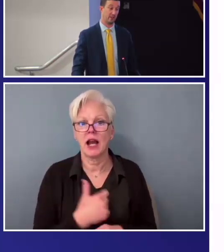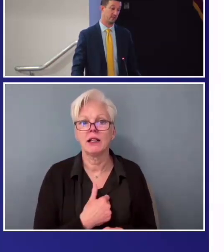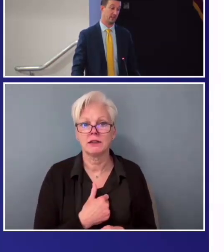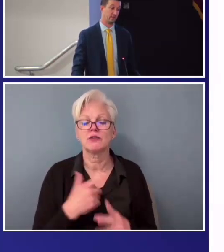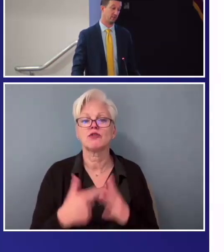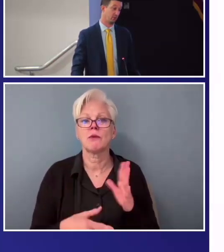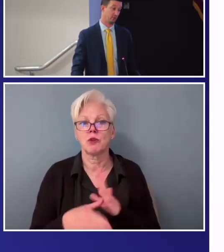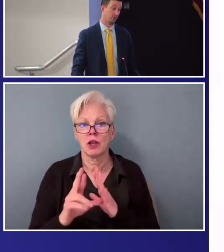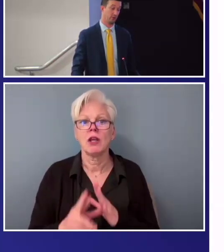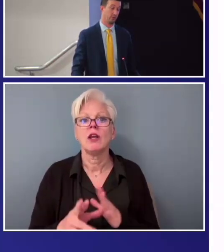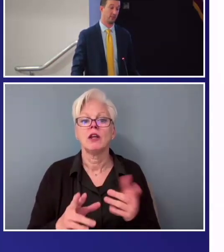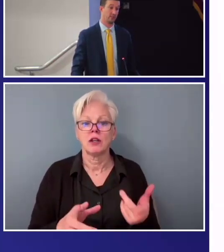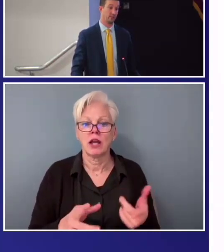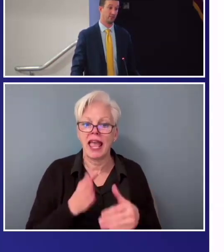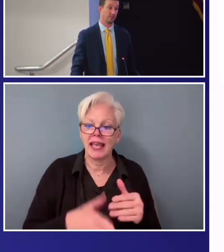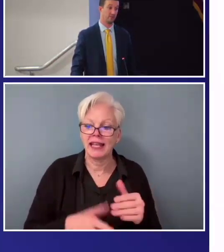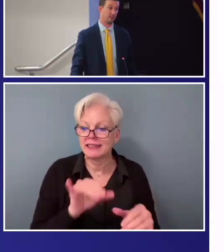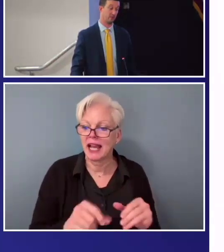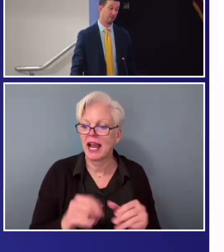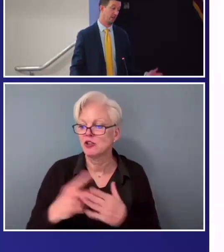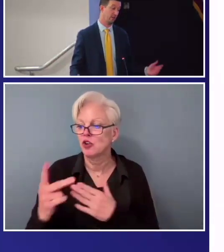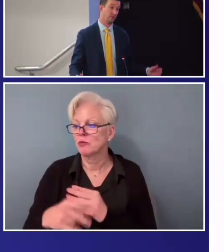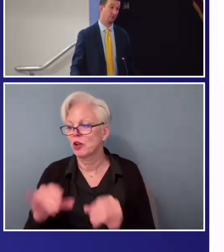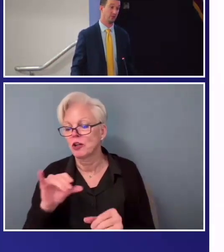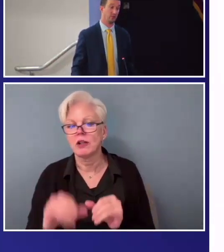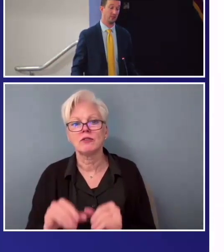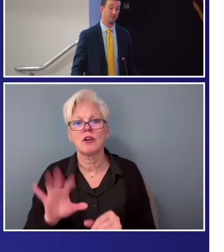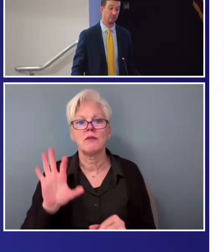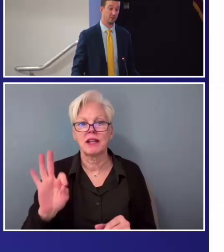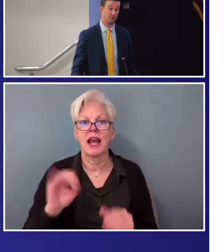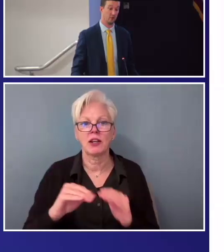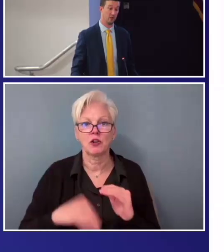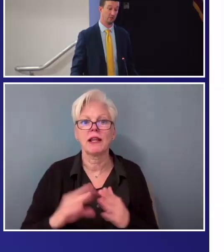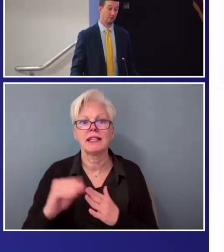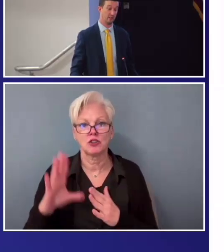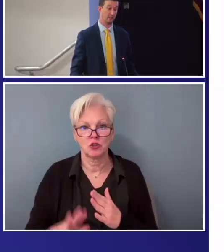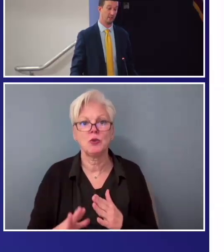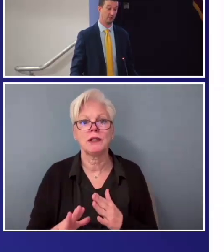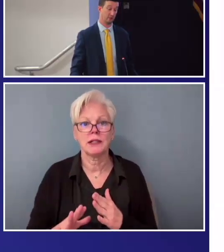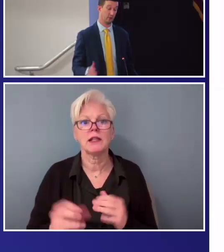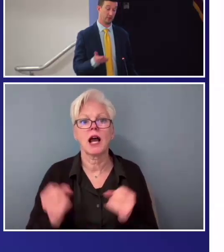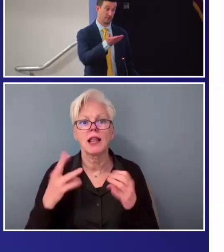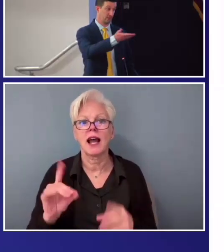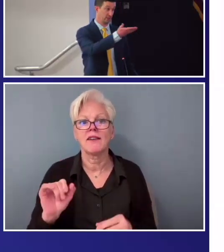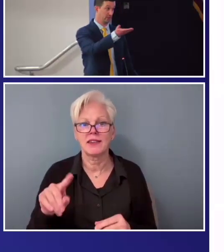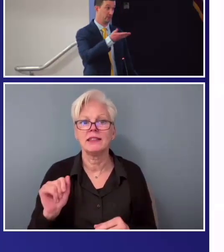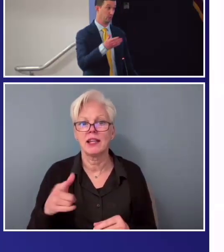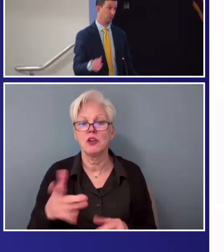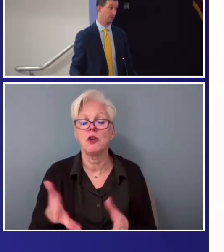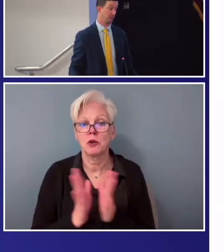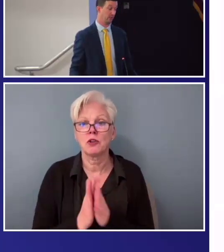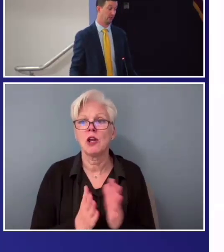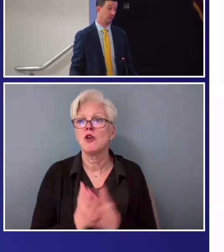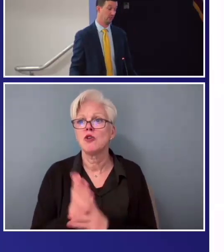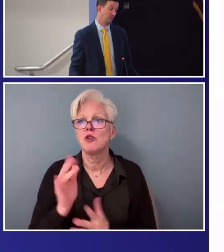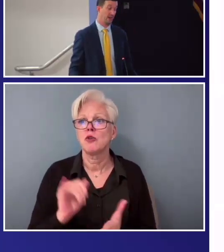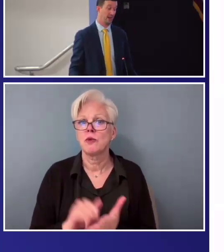sizes or program sizes of ten or of nine or fewer students. And so a lot of the data that you're requesting through these would be not --